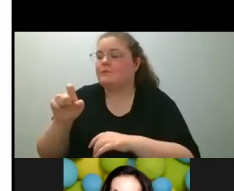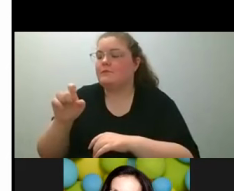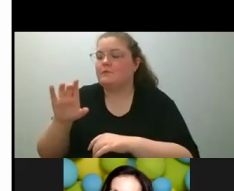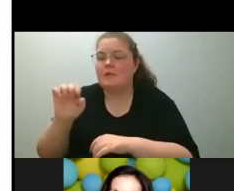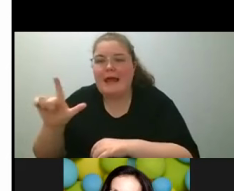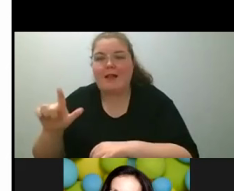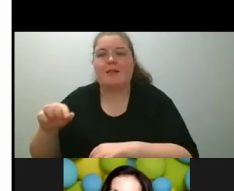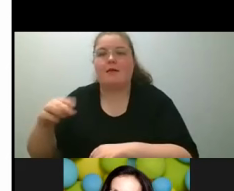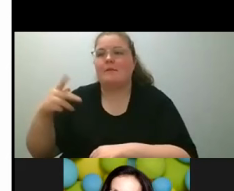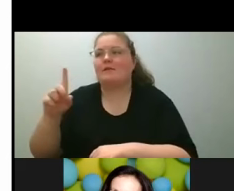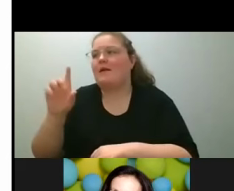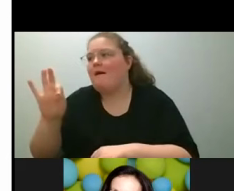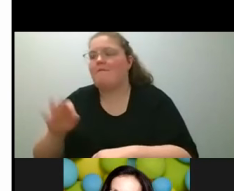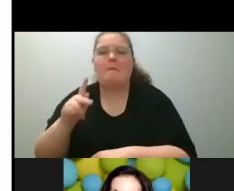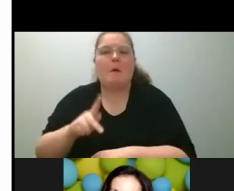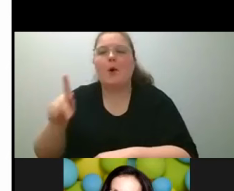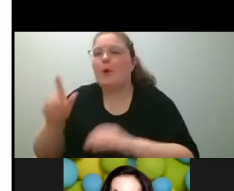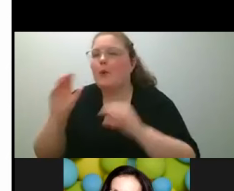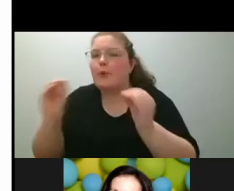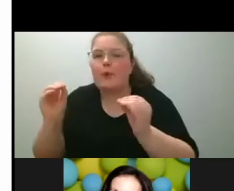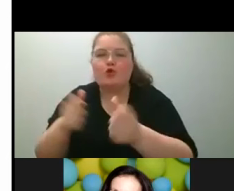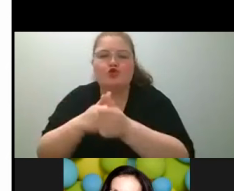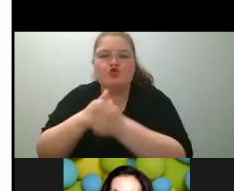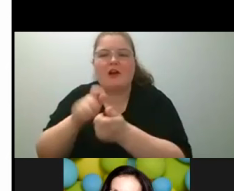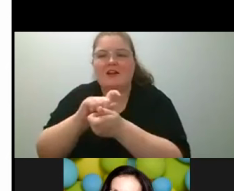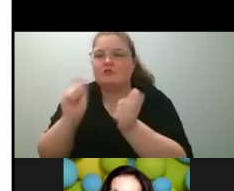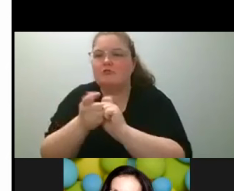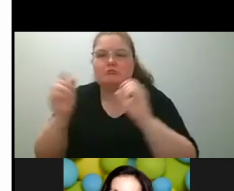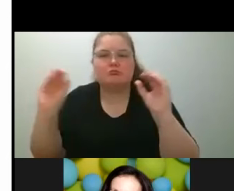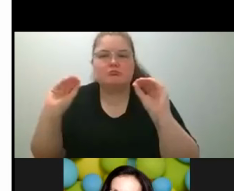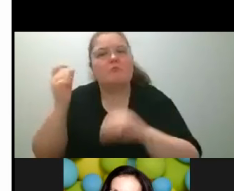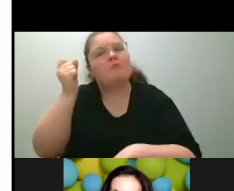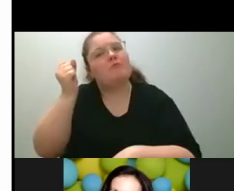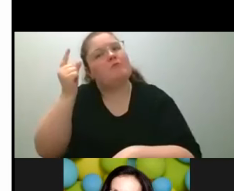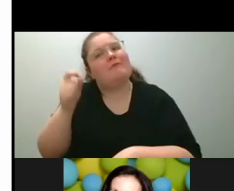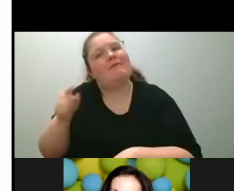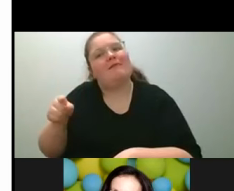or a PowerPoint presentation. However, many of these programs